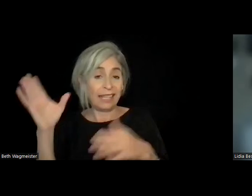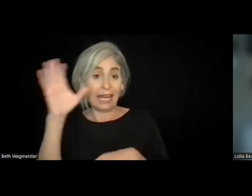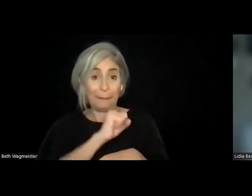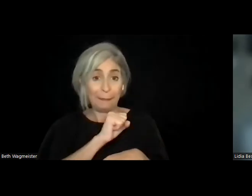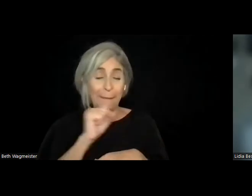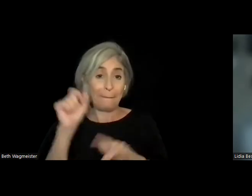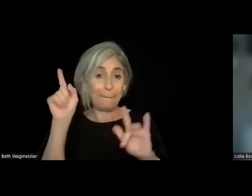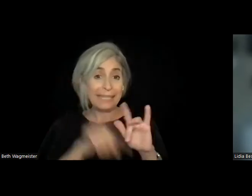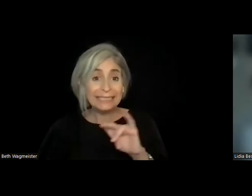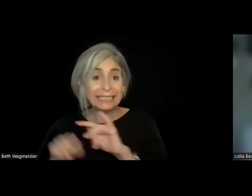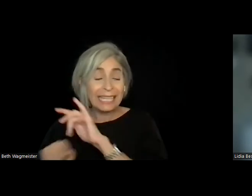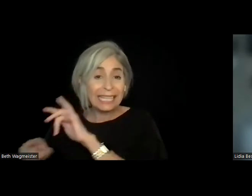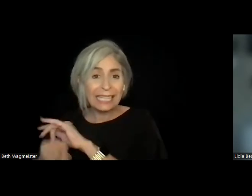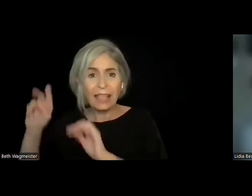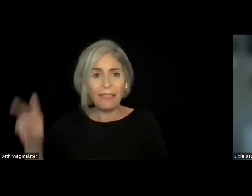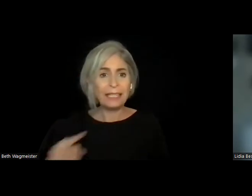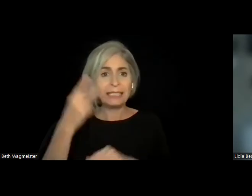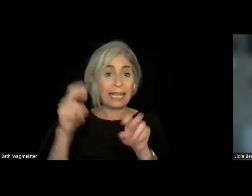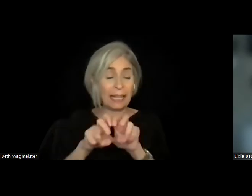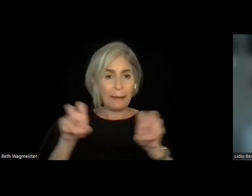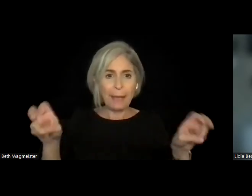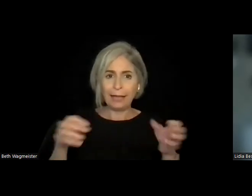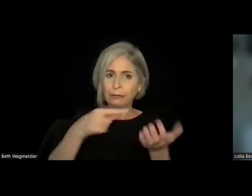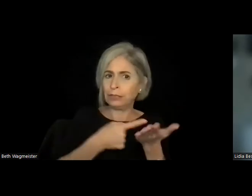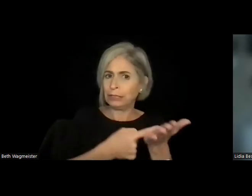environment is amazing, and probably one of the missing